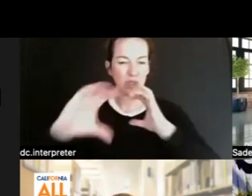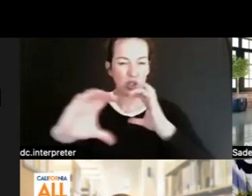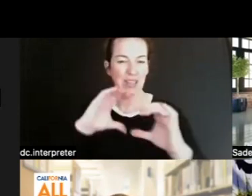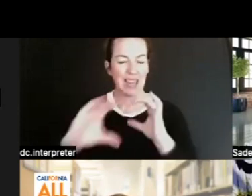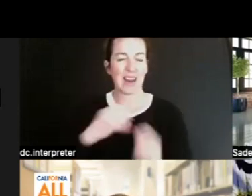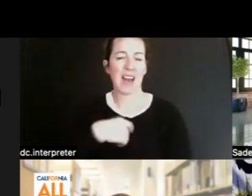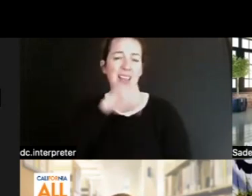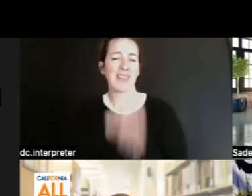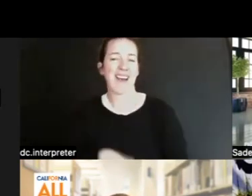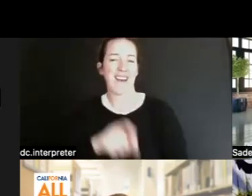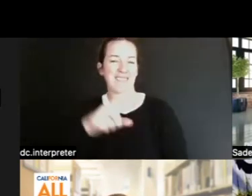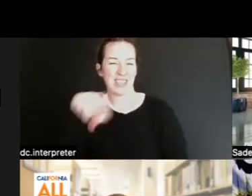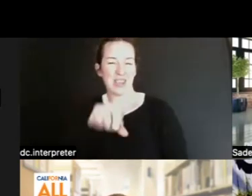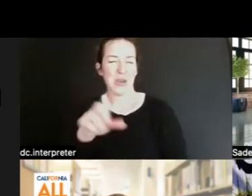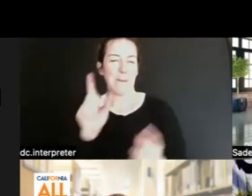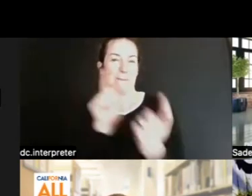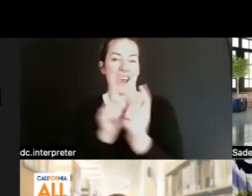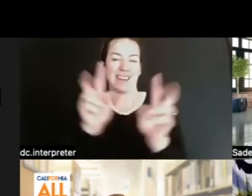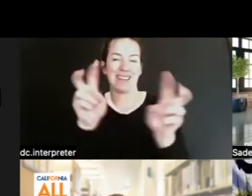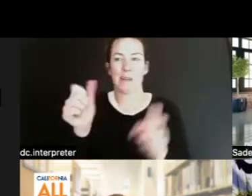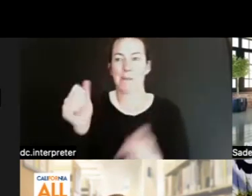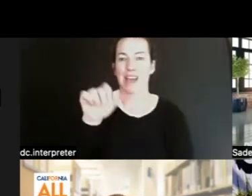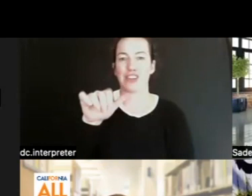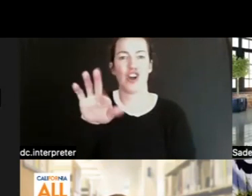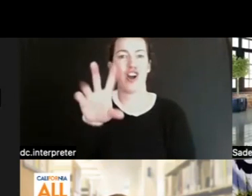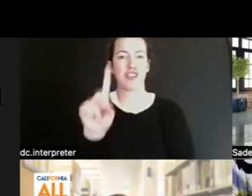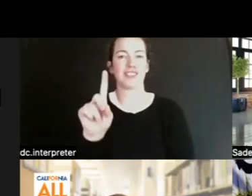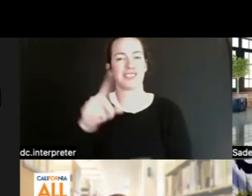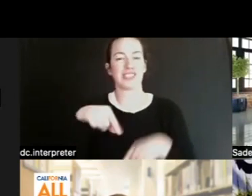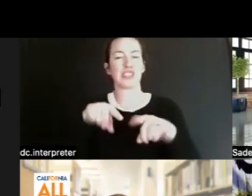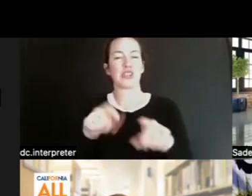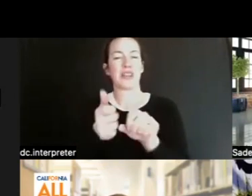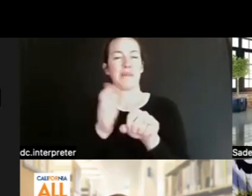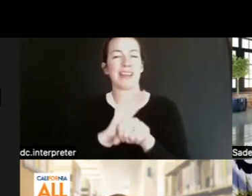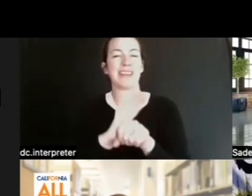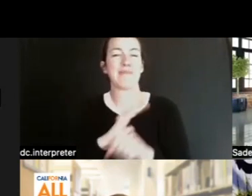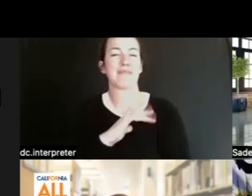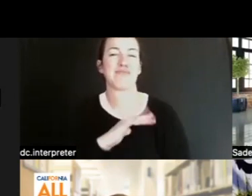You guys met in the backyard during the pandemic, yeah, as as part of that. So thank you both.